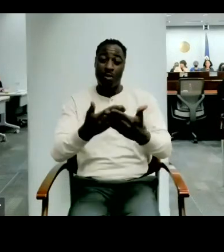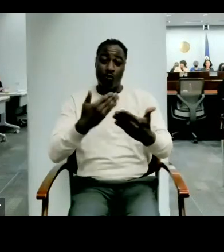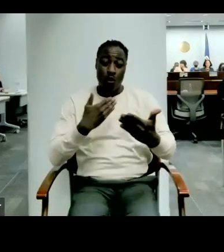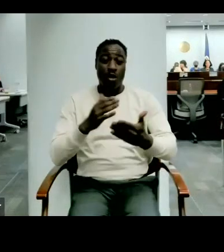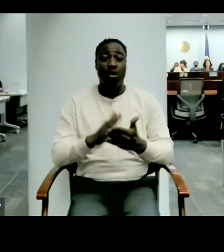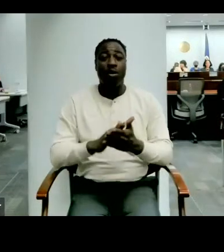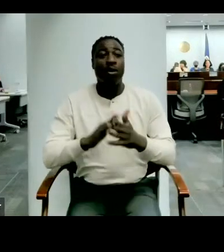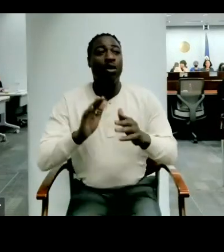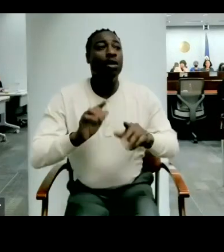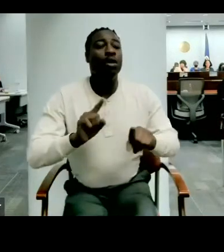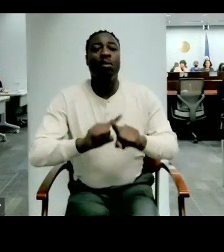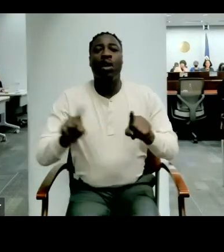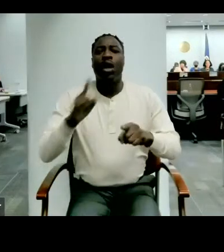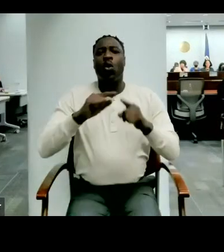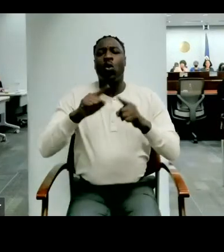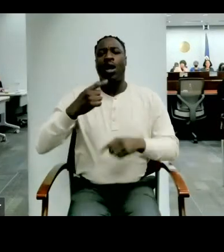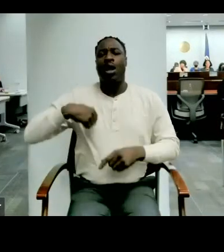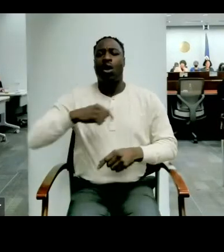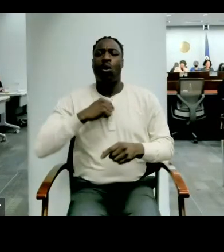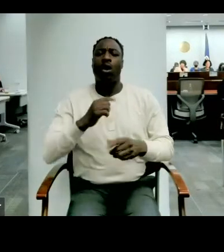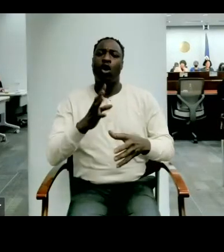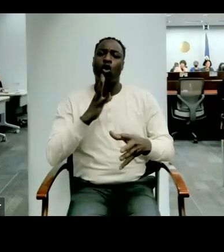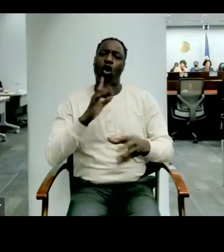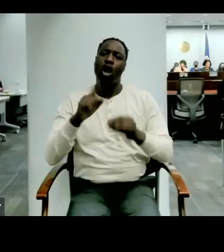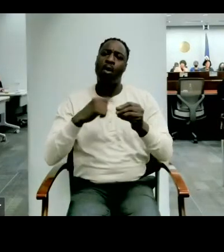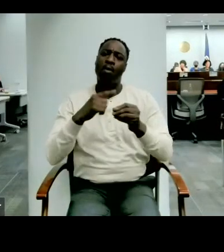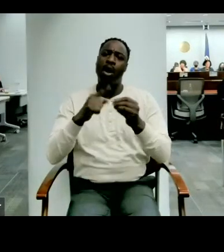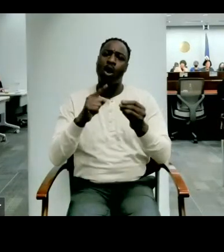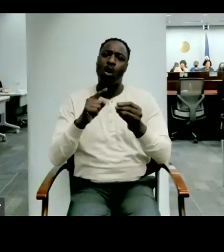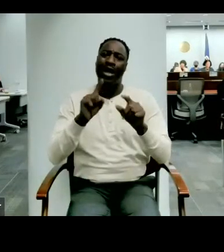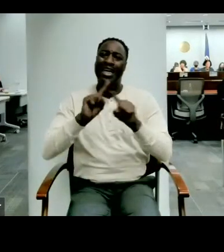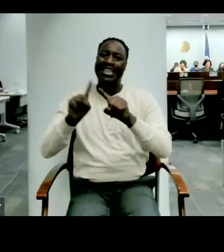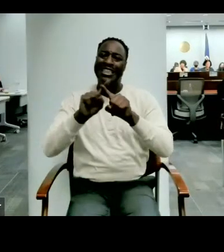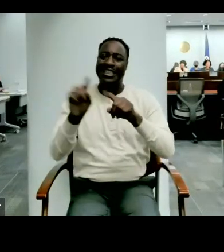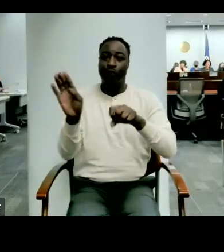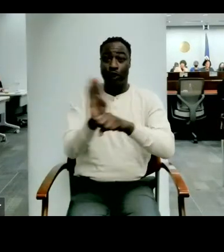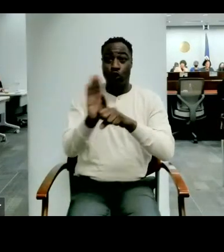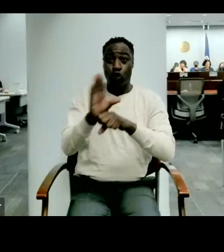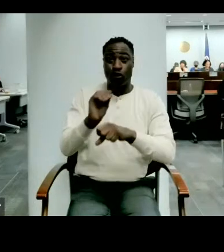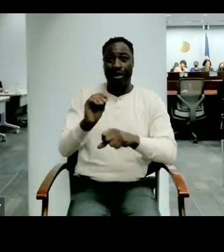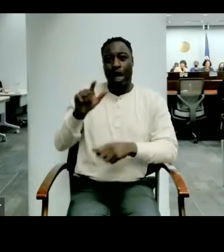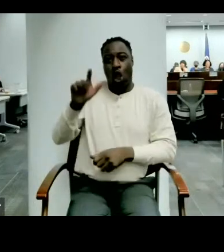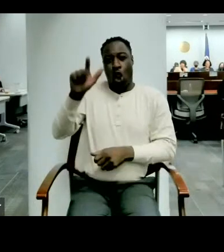But, you know, when we talk industries and the term low wage workers in our